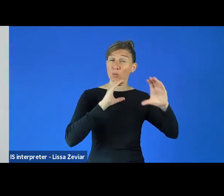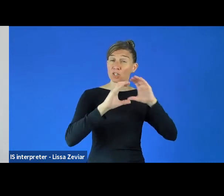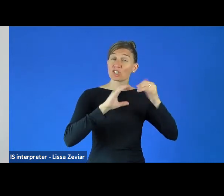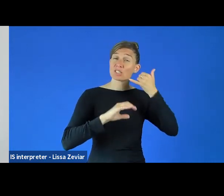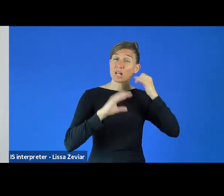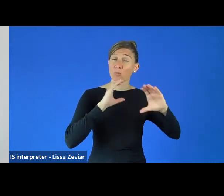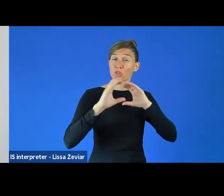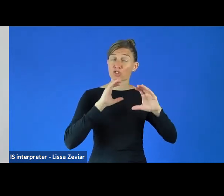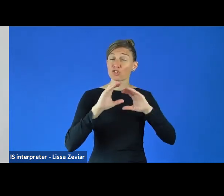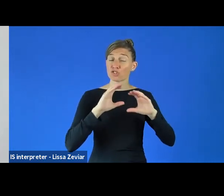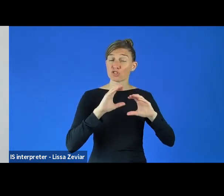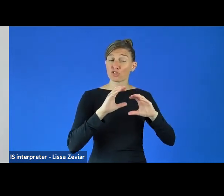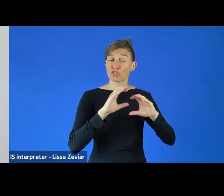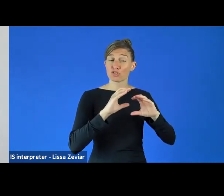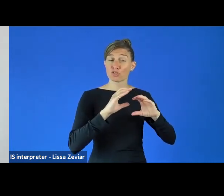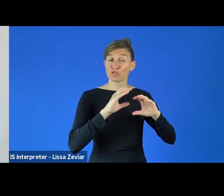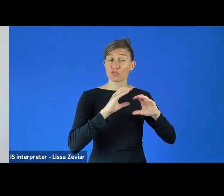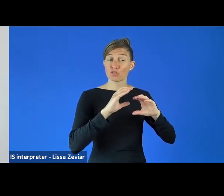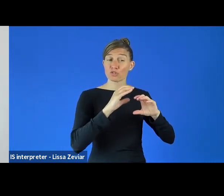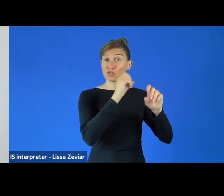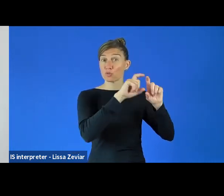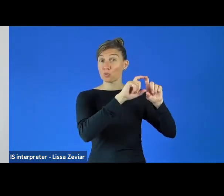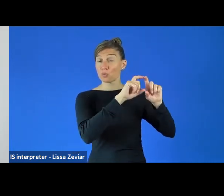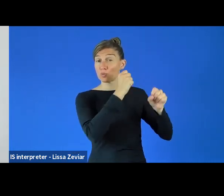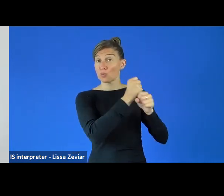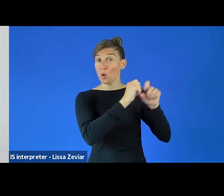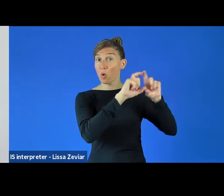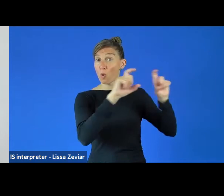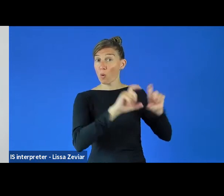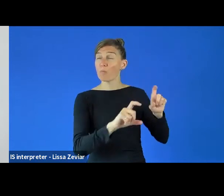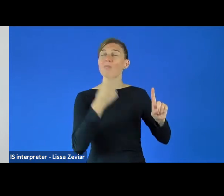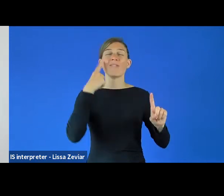to the public safety answering points, basically,